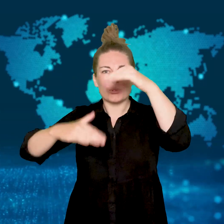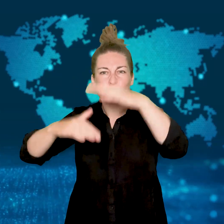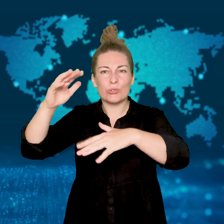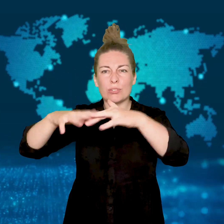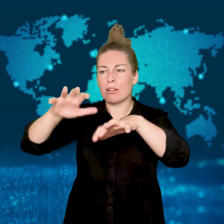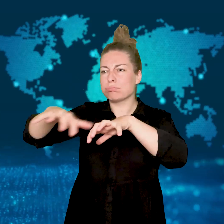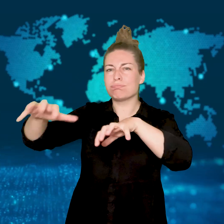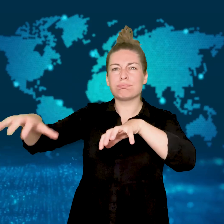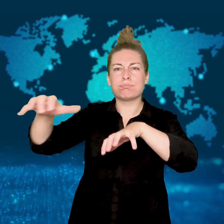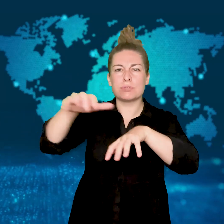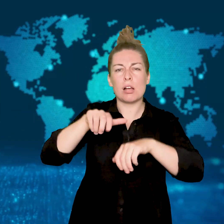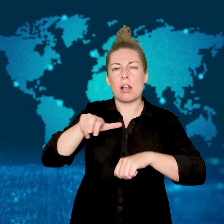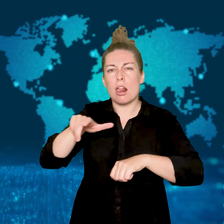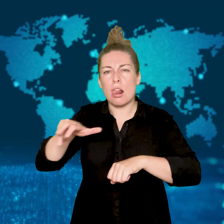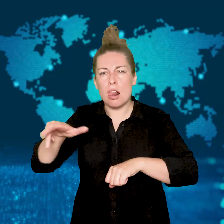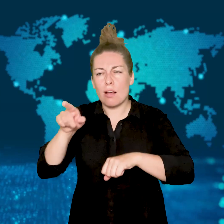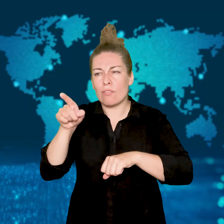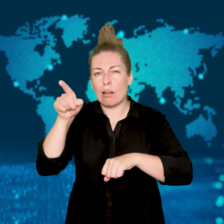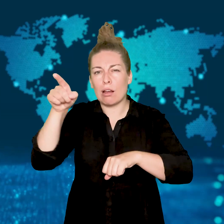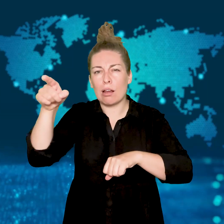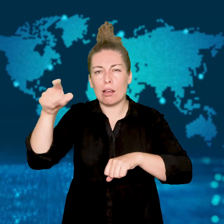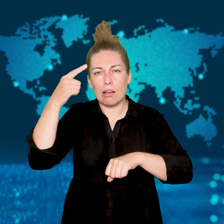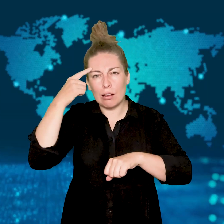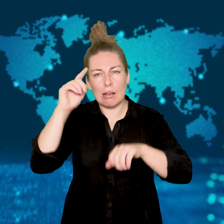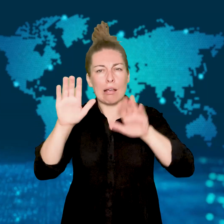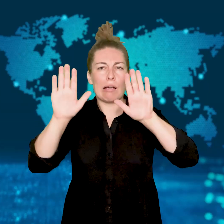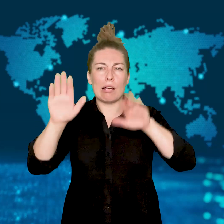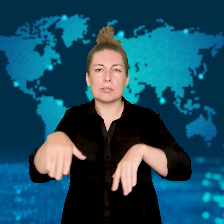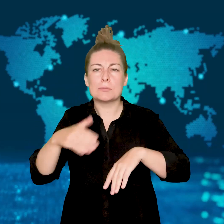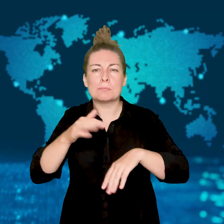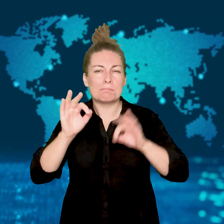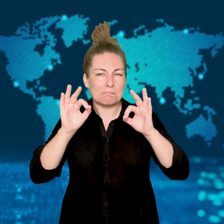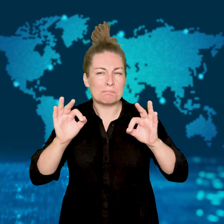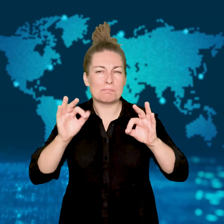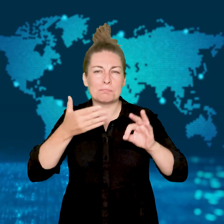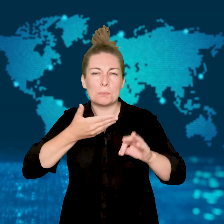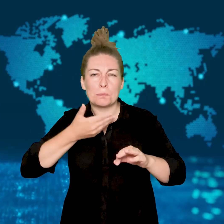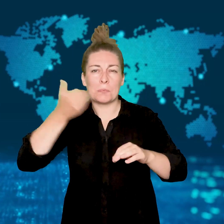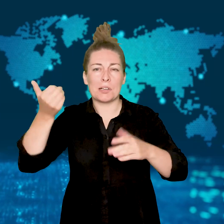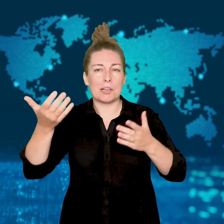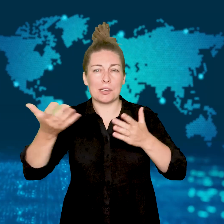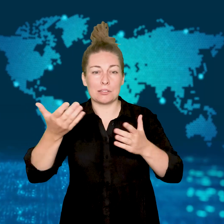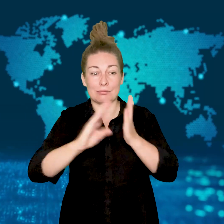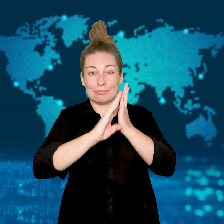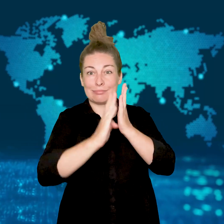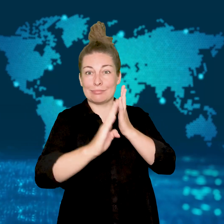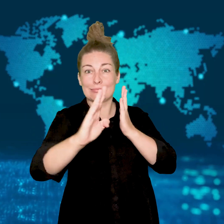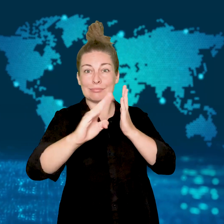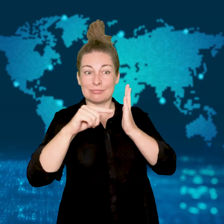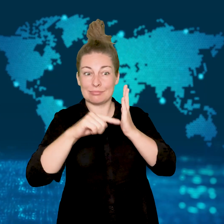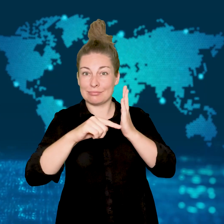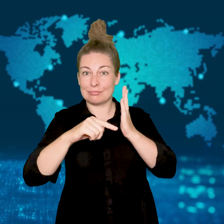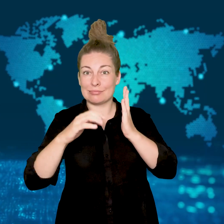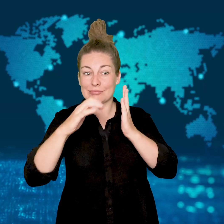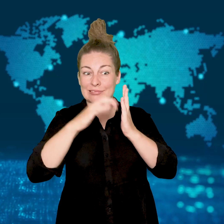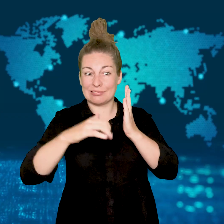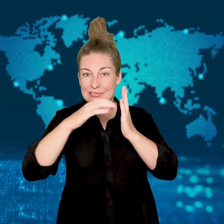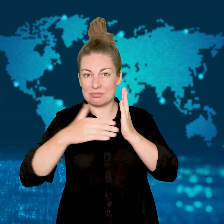They made a giant hole in the wall that was big enough for their excavator to